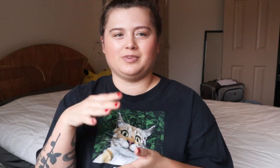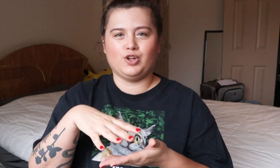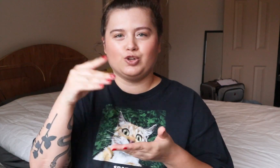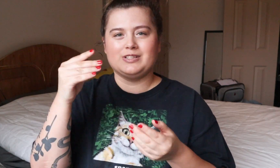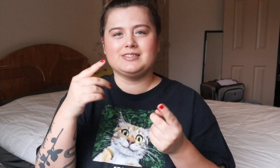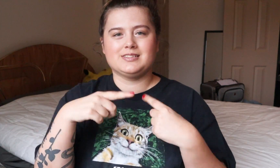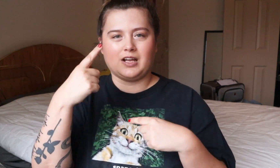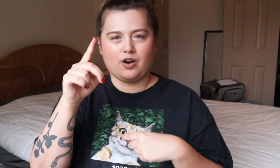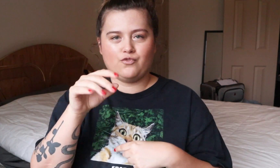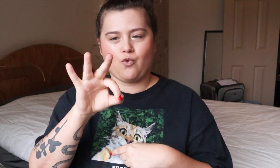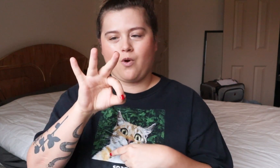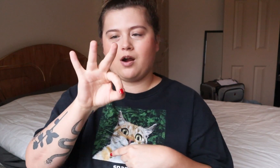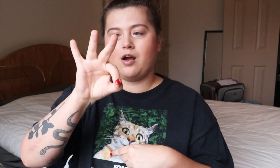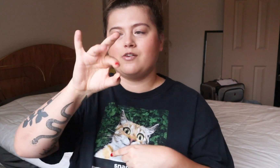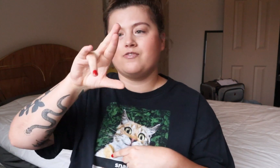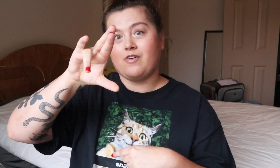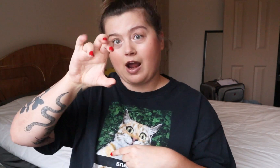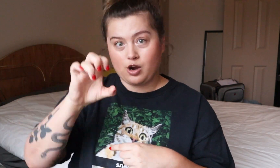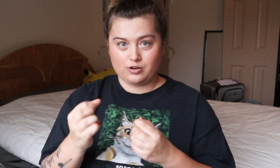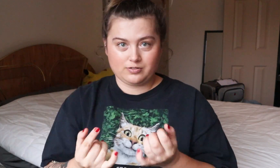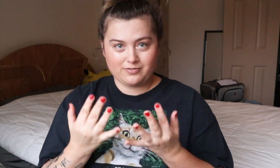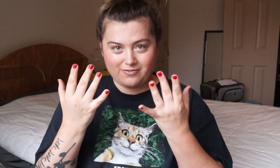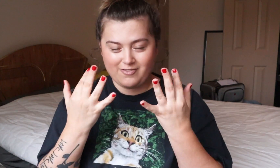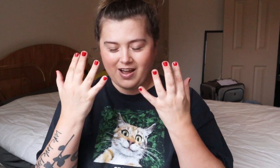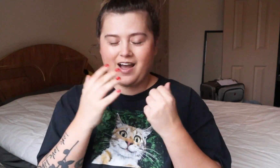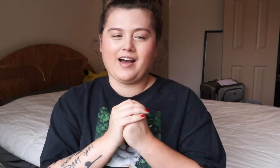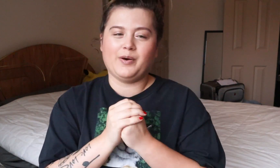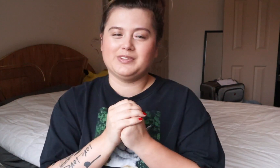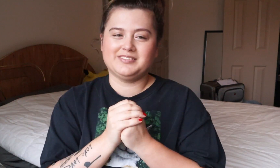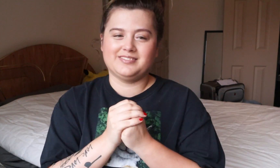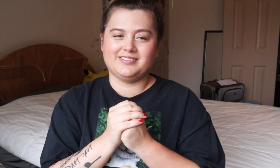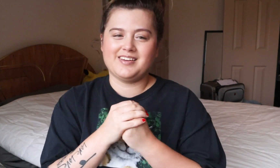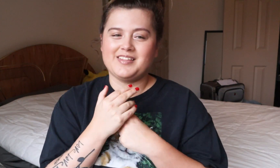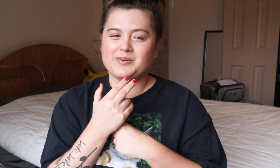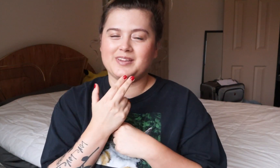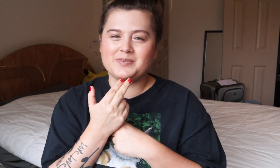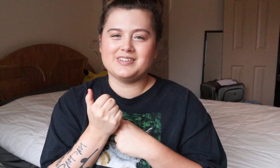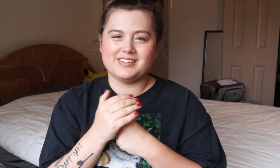It was really cute seeing him learn the sign for "fire".